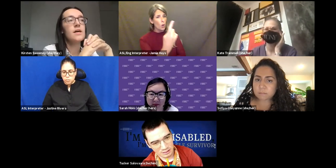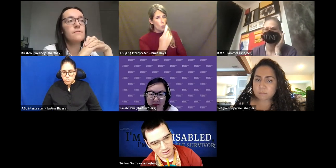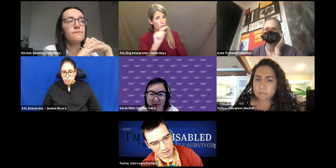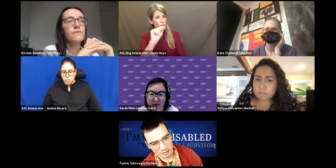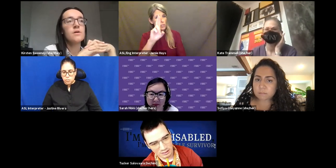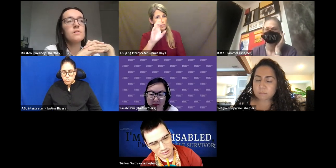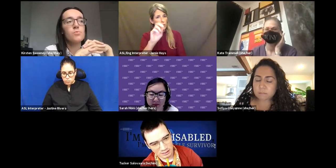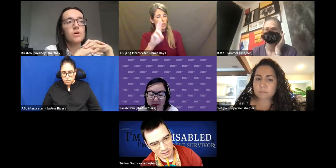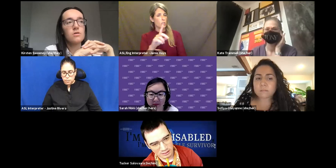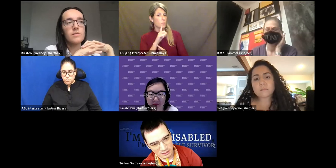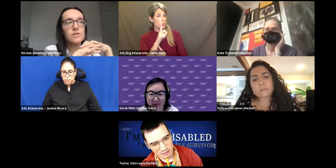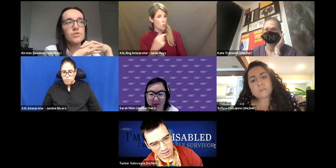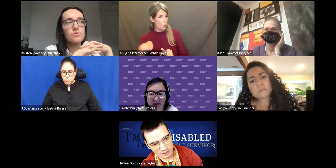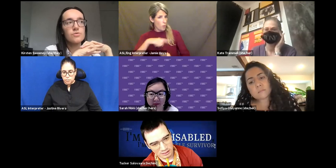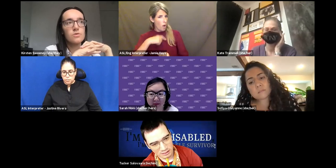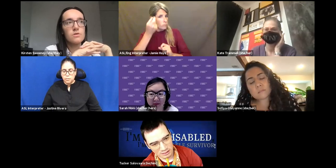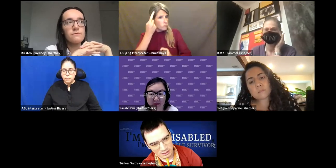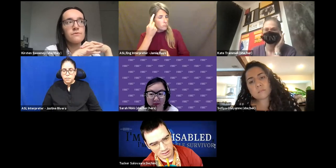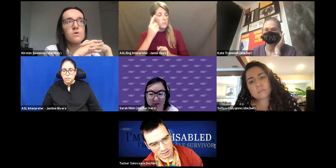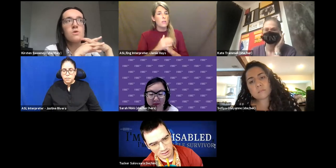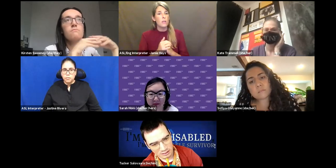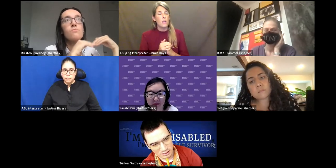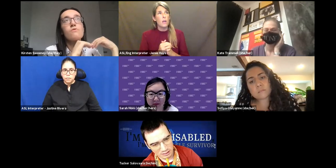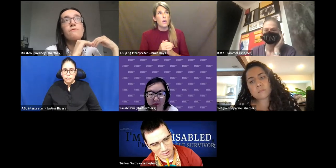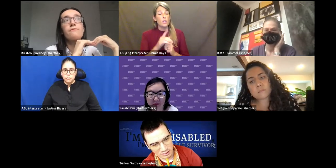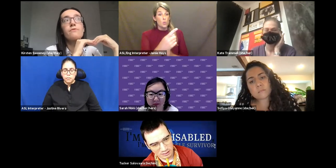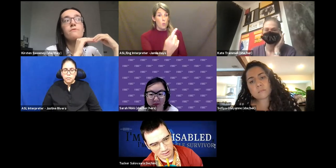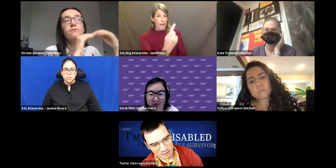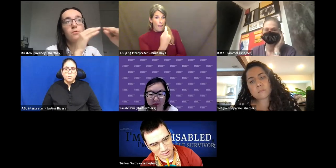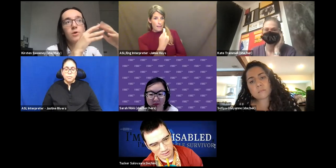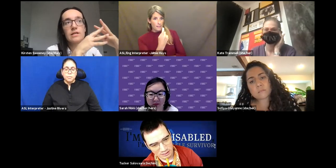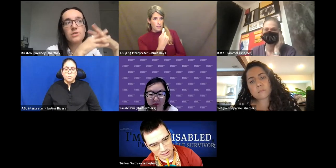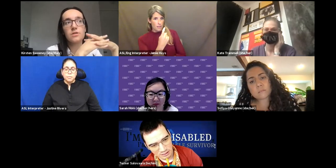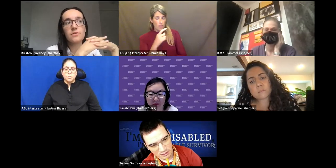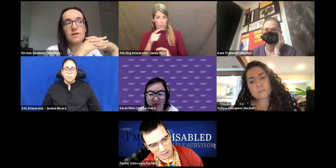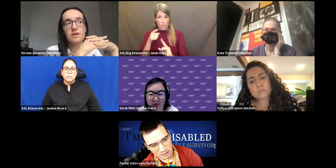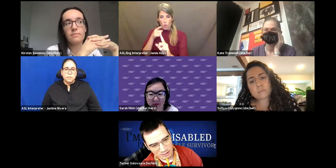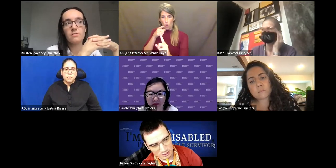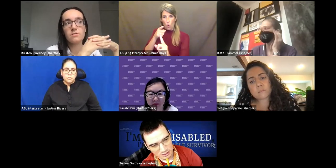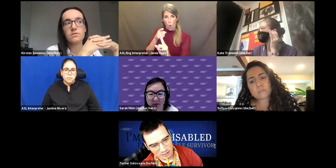if we're going to sort of move forward into thinking about